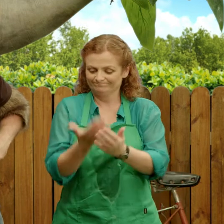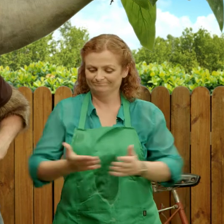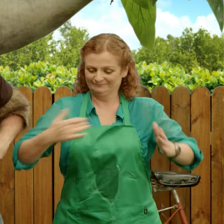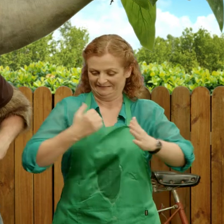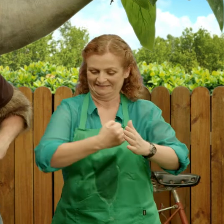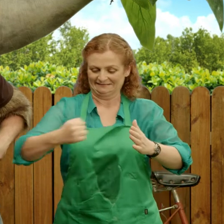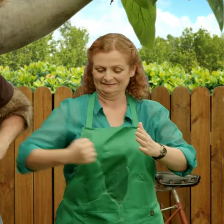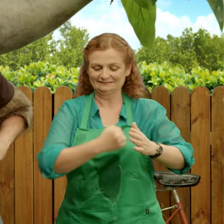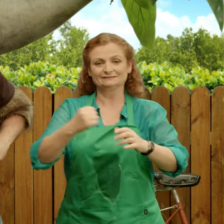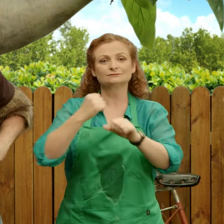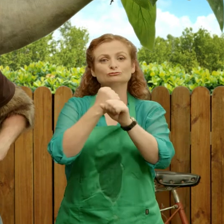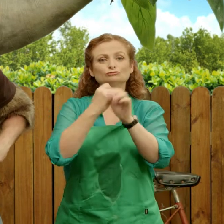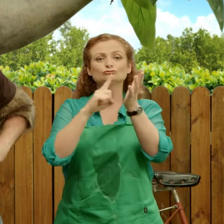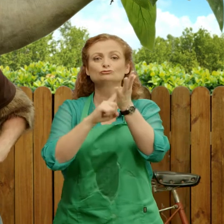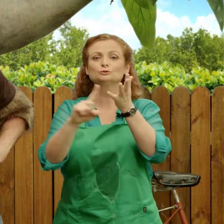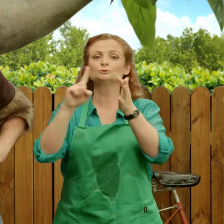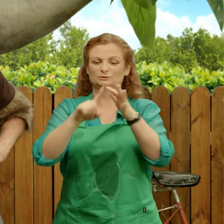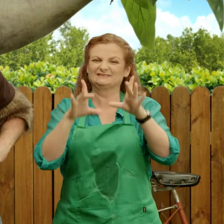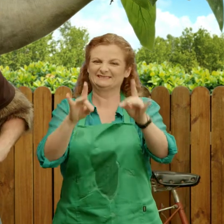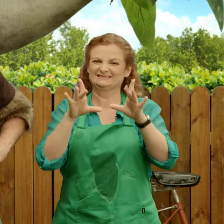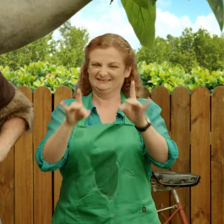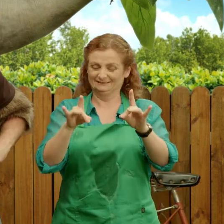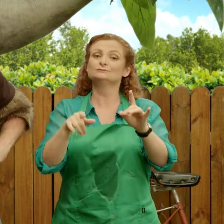The glue that I was making was very sticky.